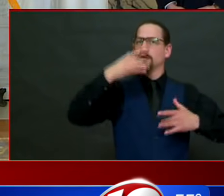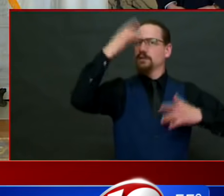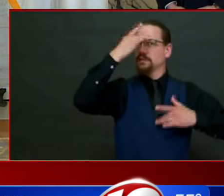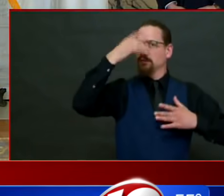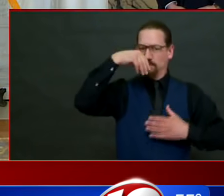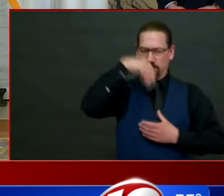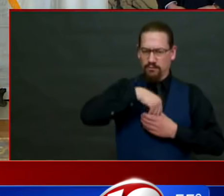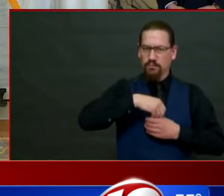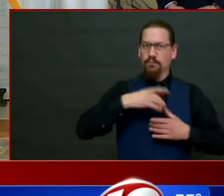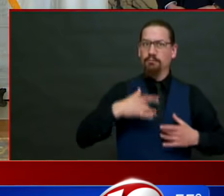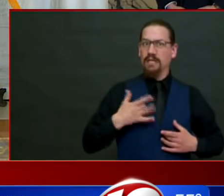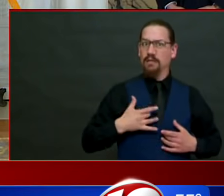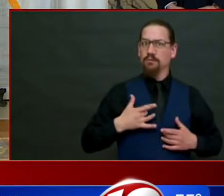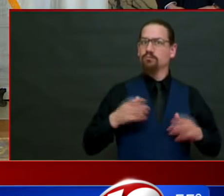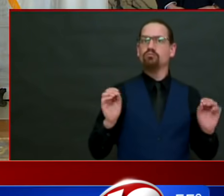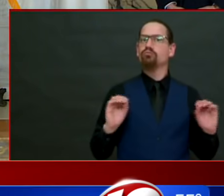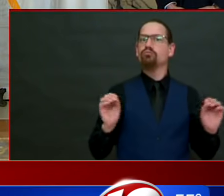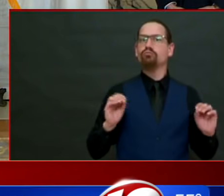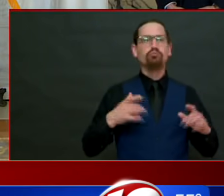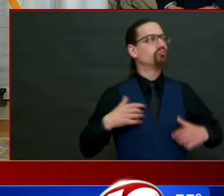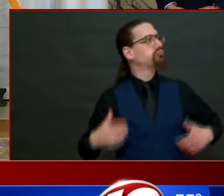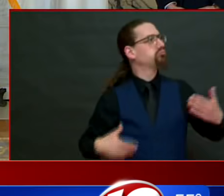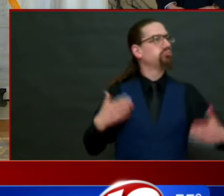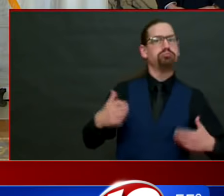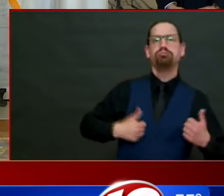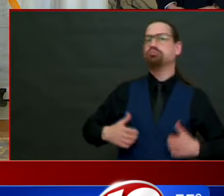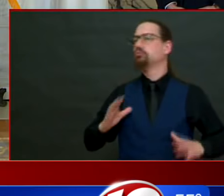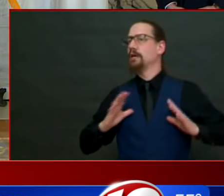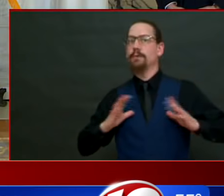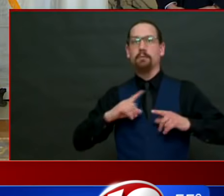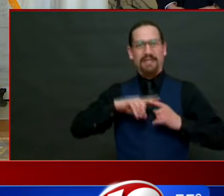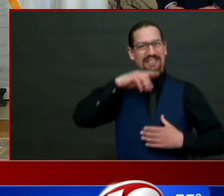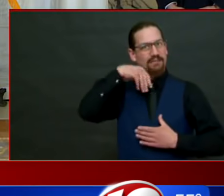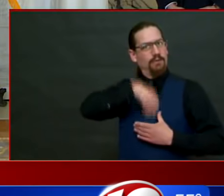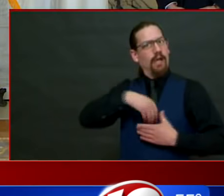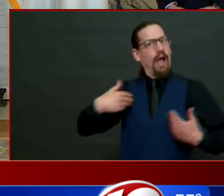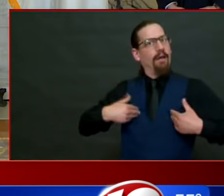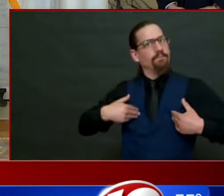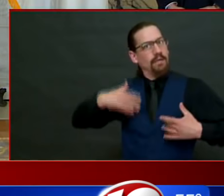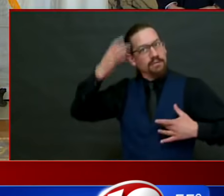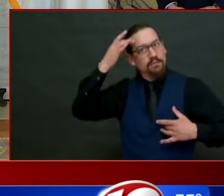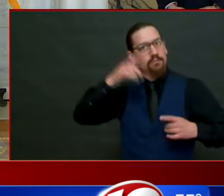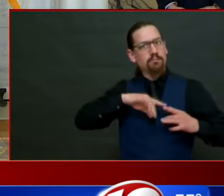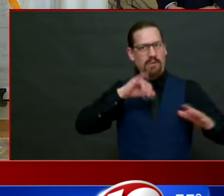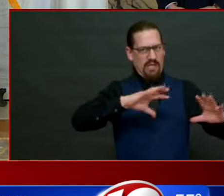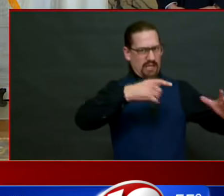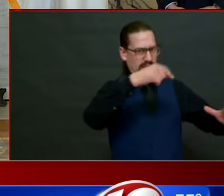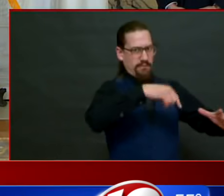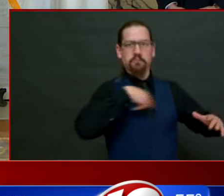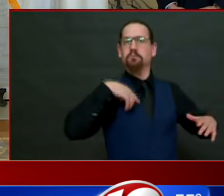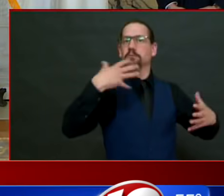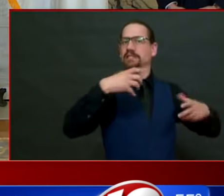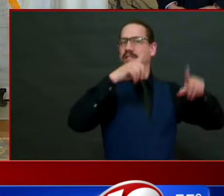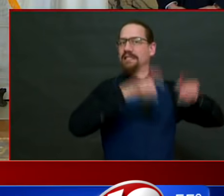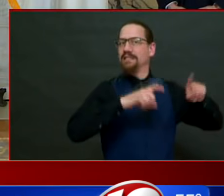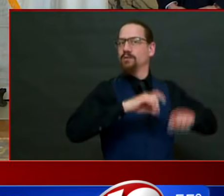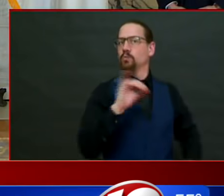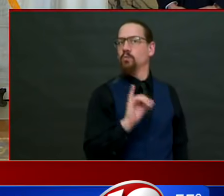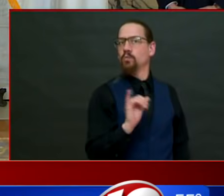A SENTINEL TESTING SYSTEM. WE WANT TO HAVE SCREENING, EARLY WARNINGS. BY TESTING PEOPLE WHETHER THEY